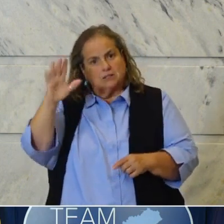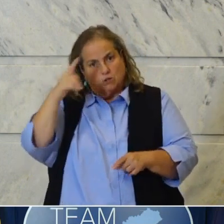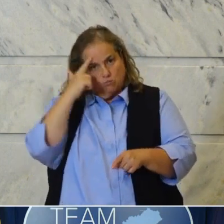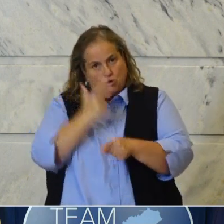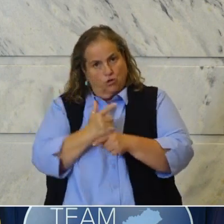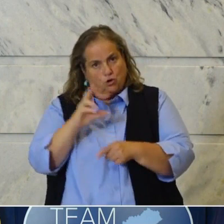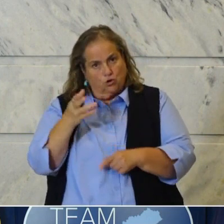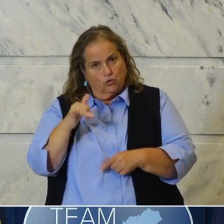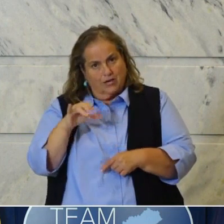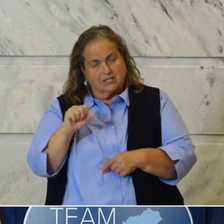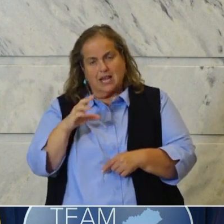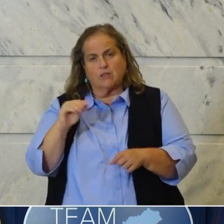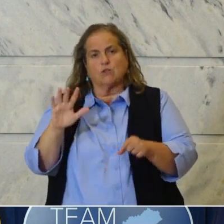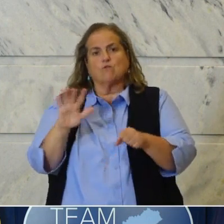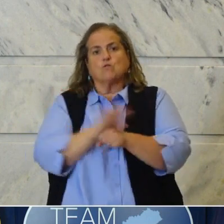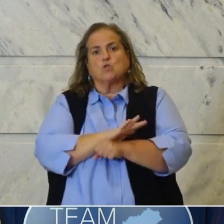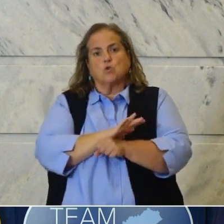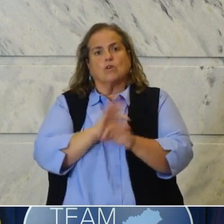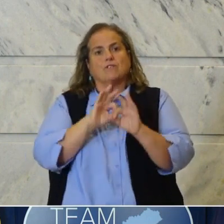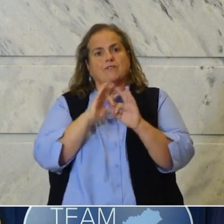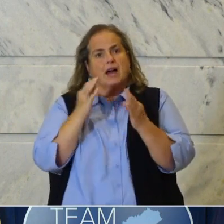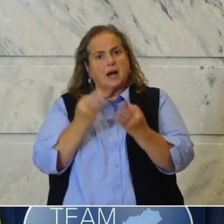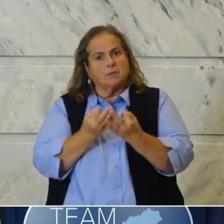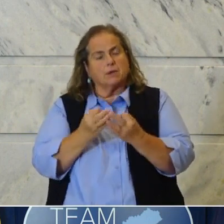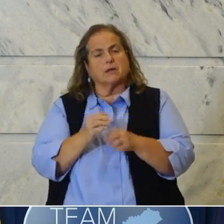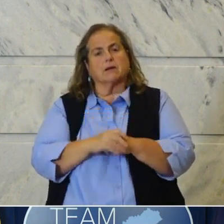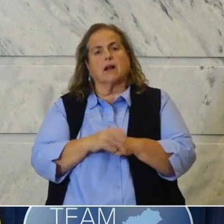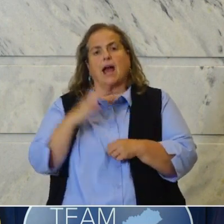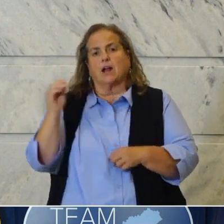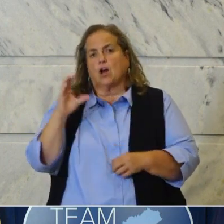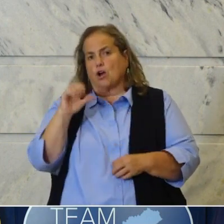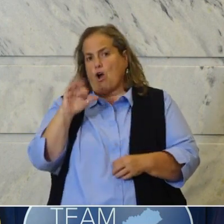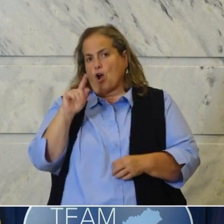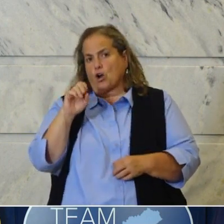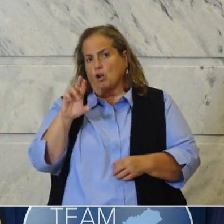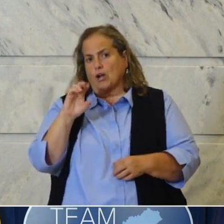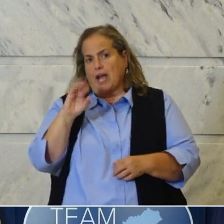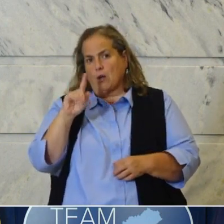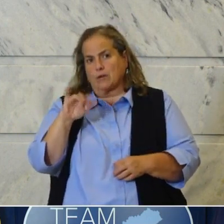and the entire family in the entire Carter County community and guarantee